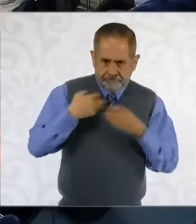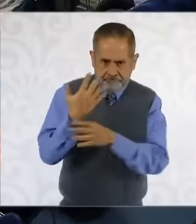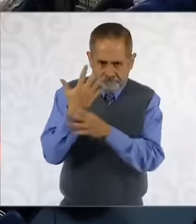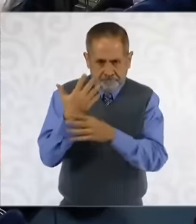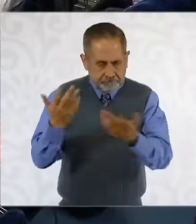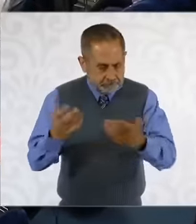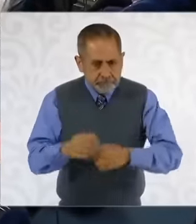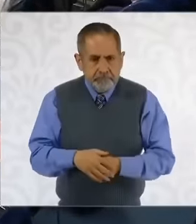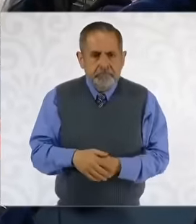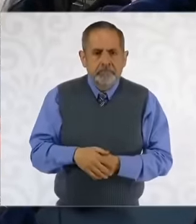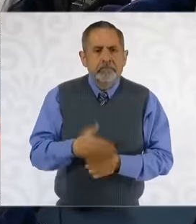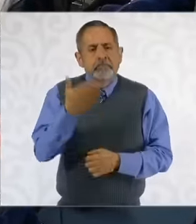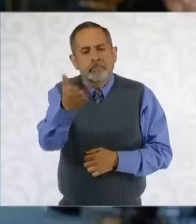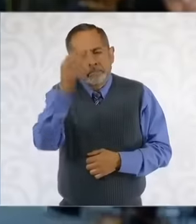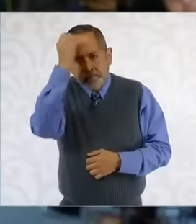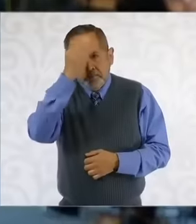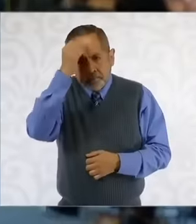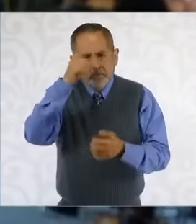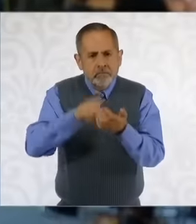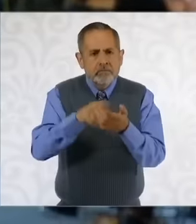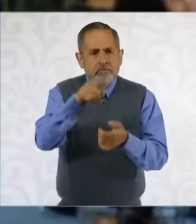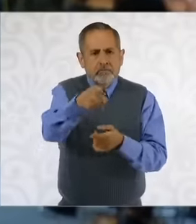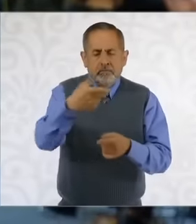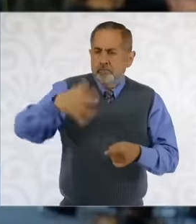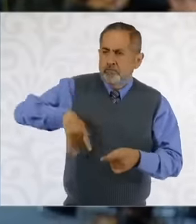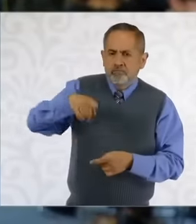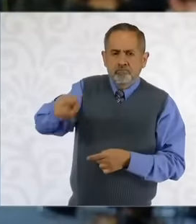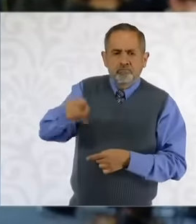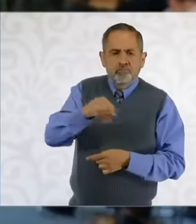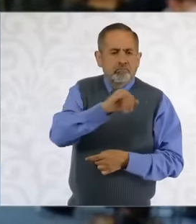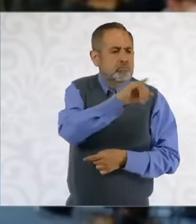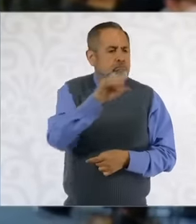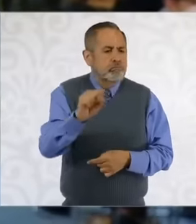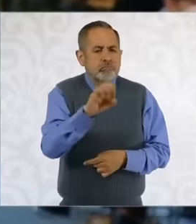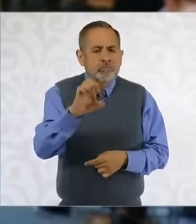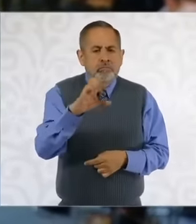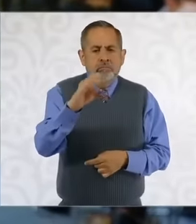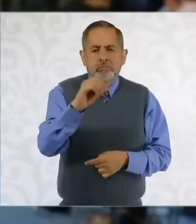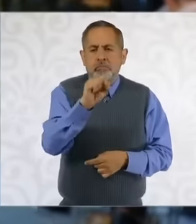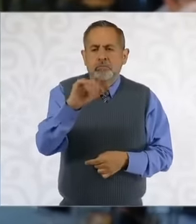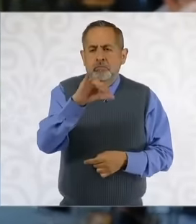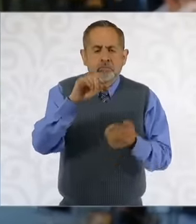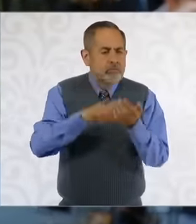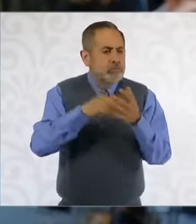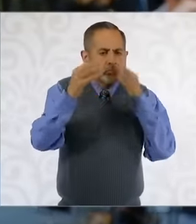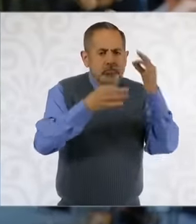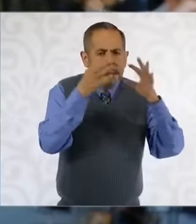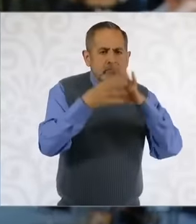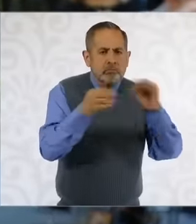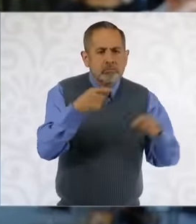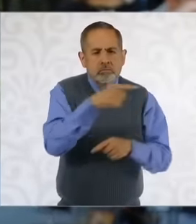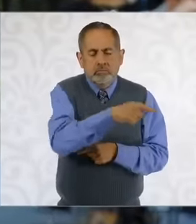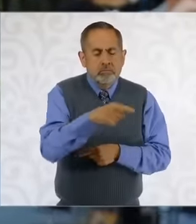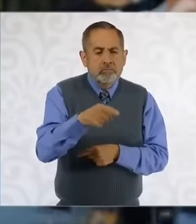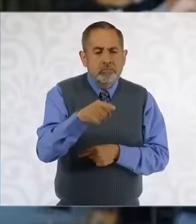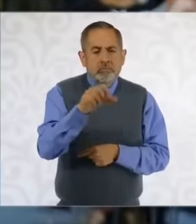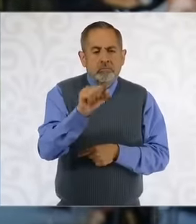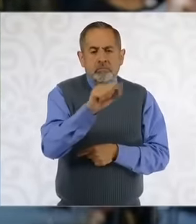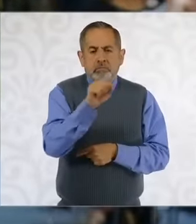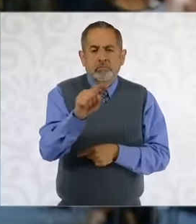opinion about what José Ramón Cosío said on the susen aesti program on Radio? Formula